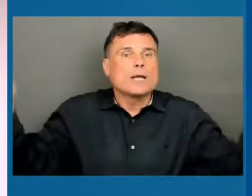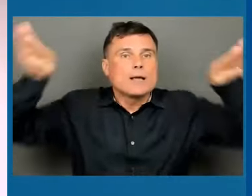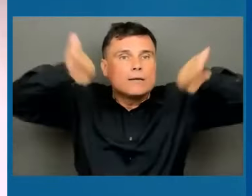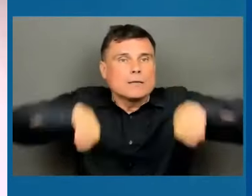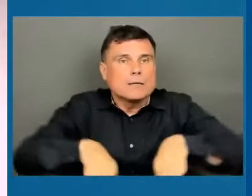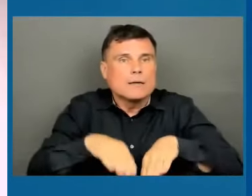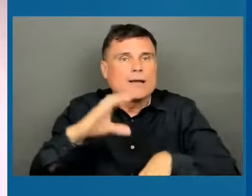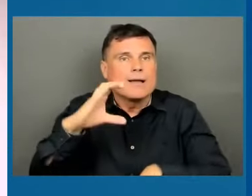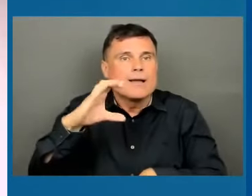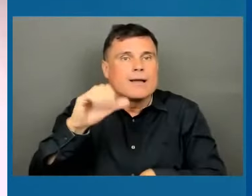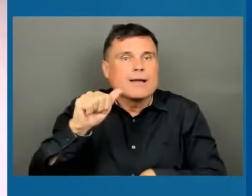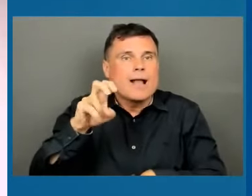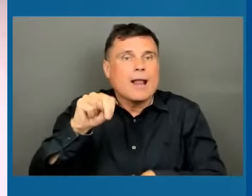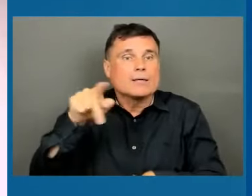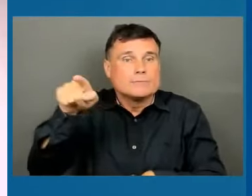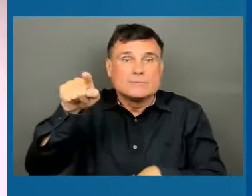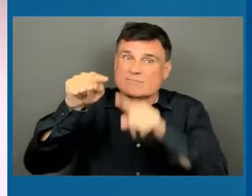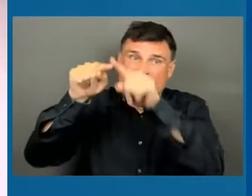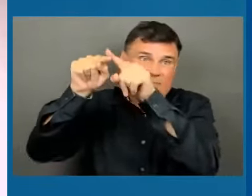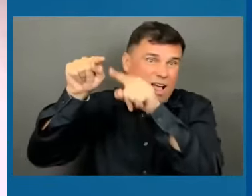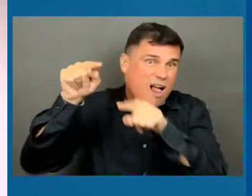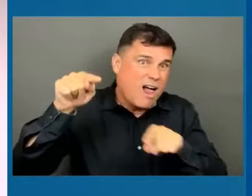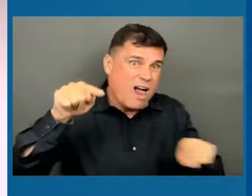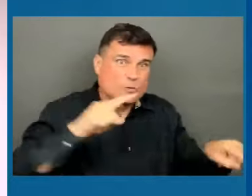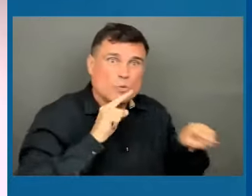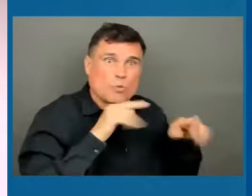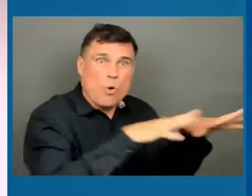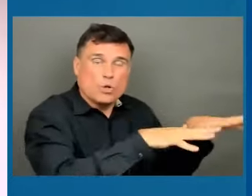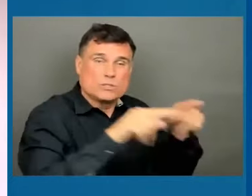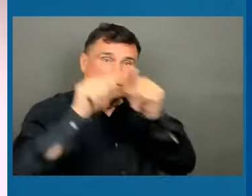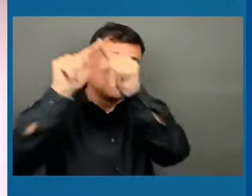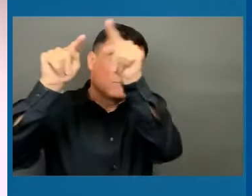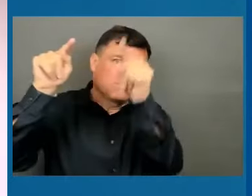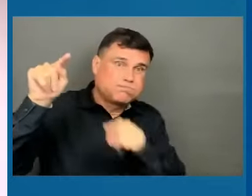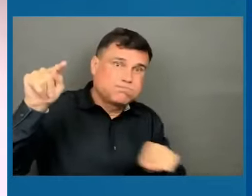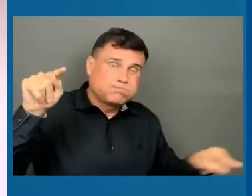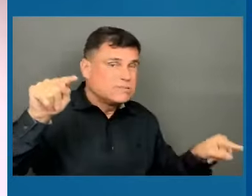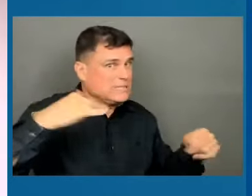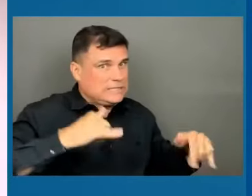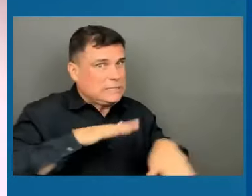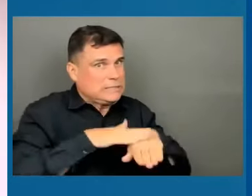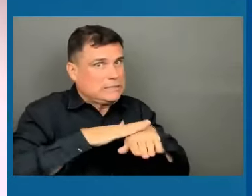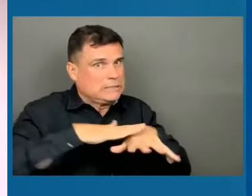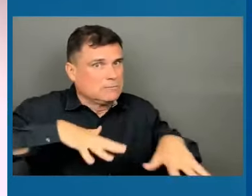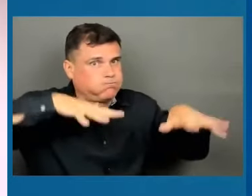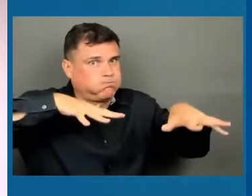weeks and particularly over that time, we are going to be vulnerable to that weather